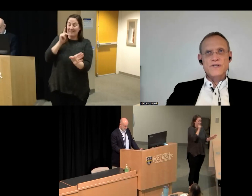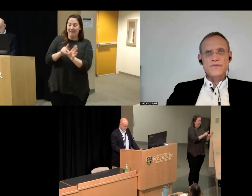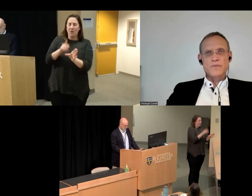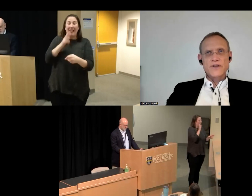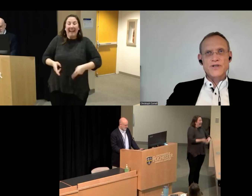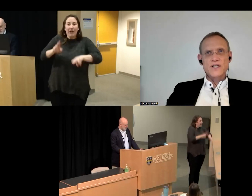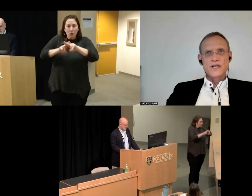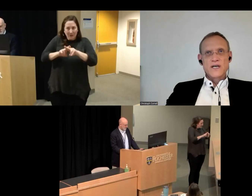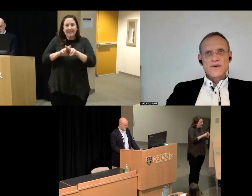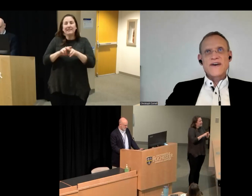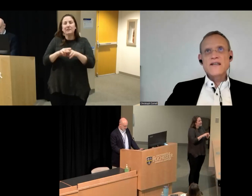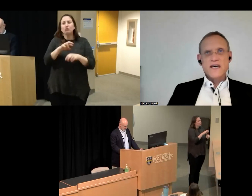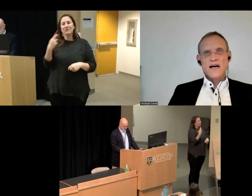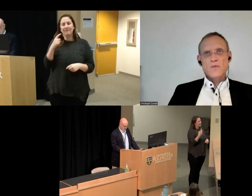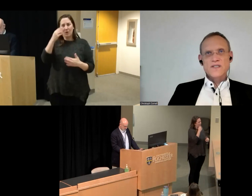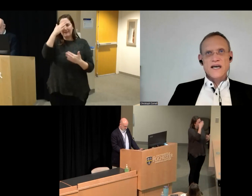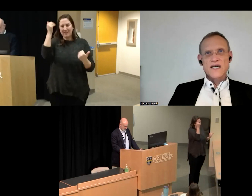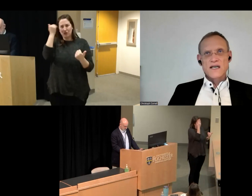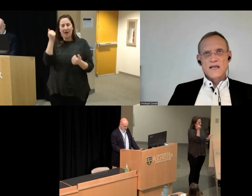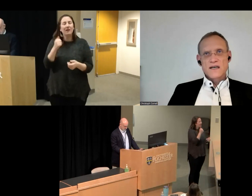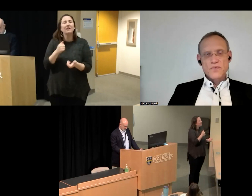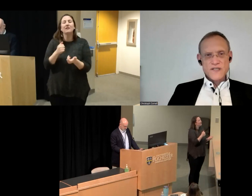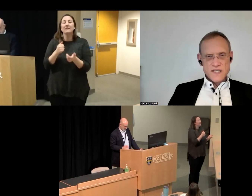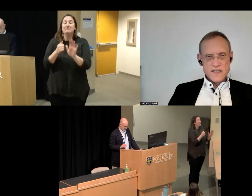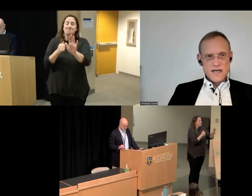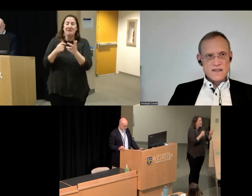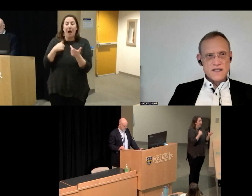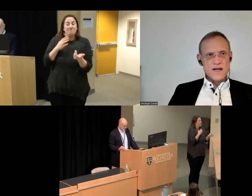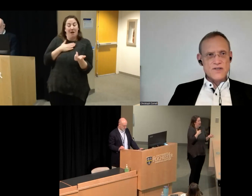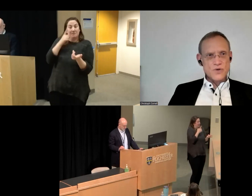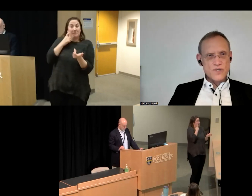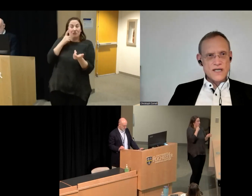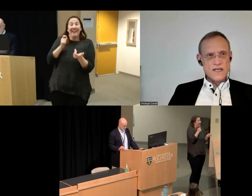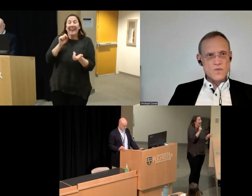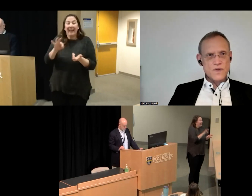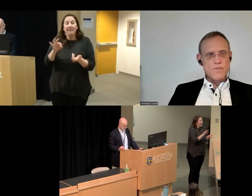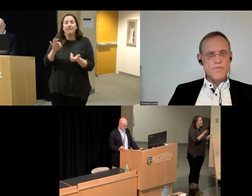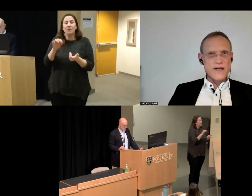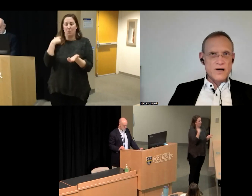risk of dementia. If anything, I would say if we see that they are associated with Better